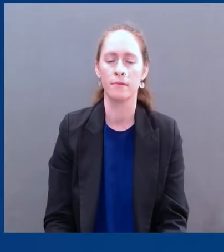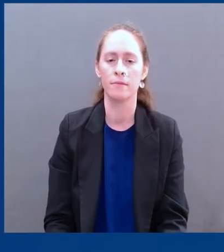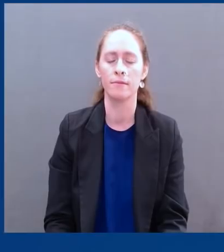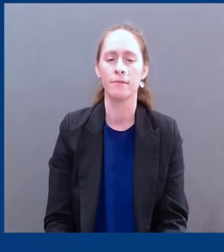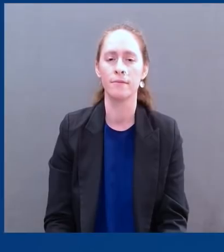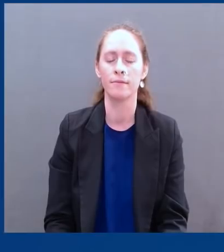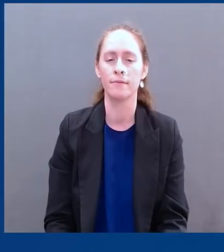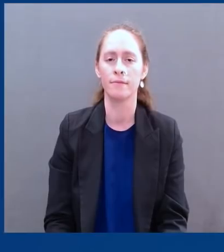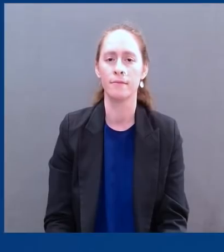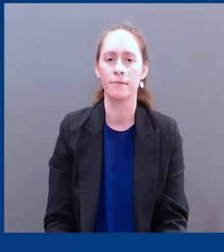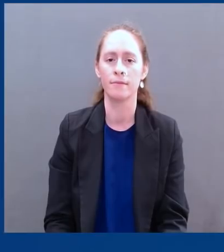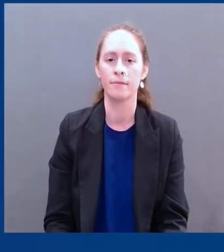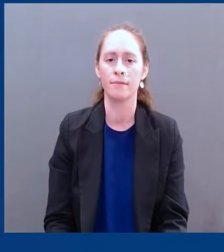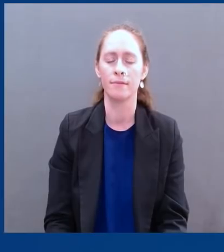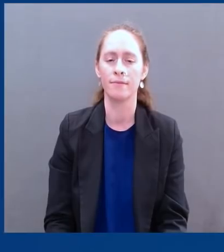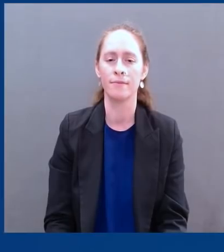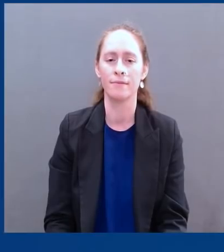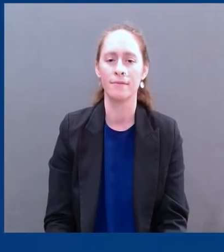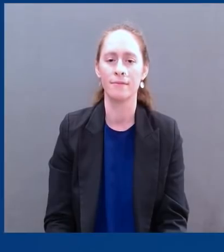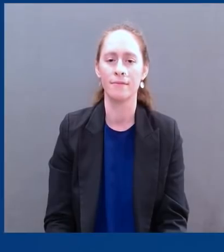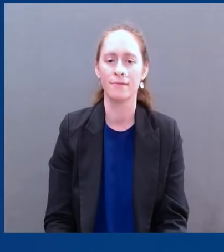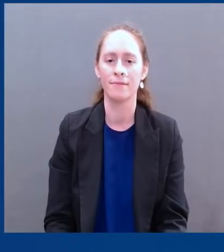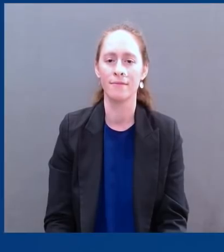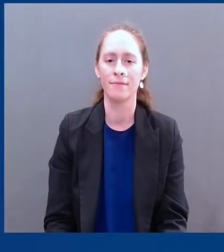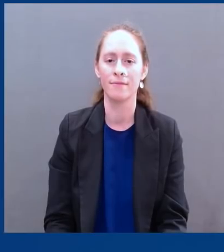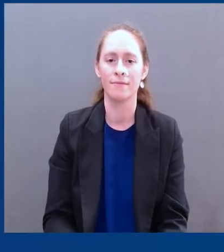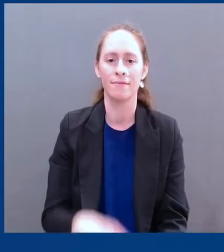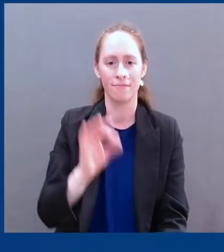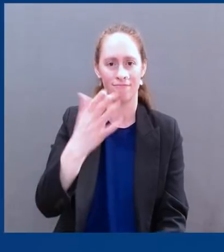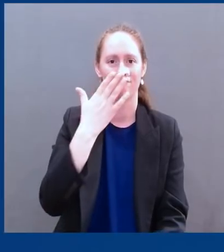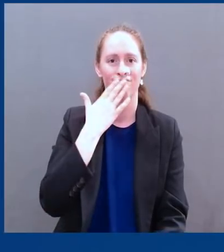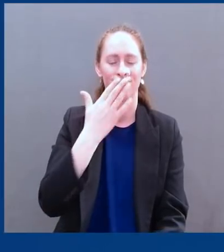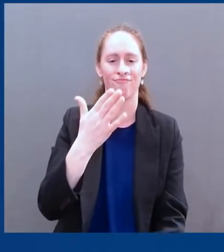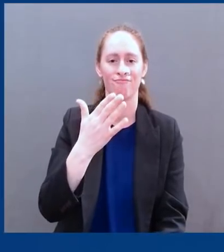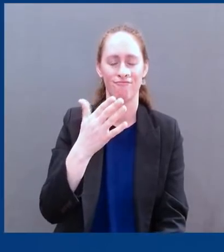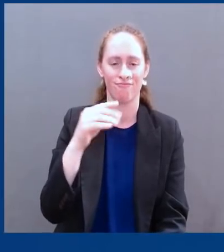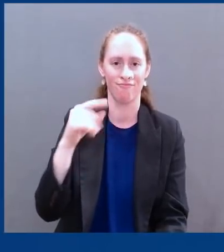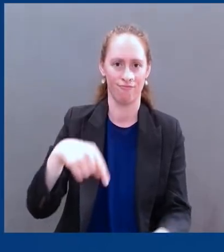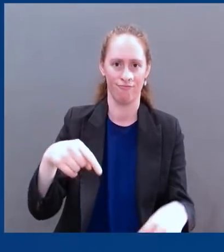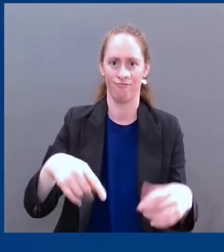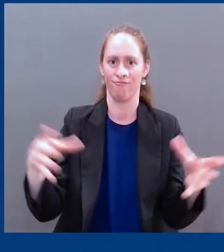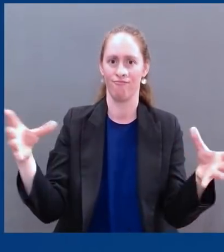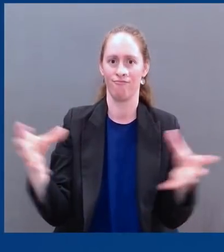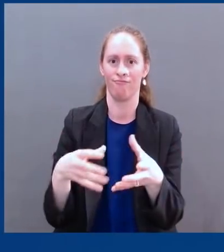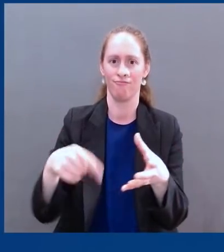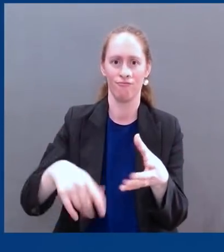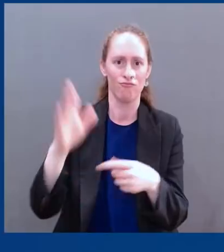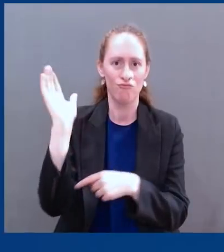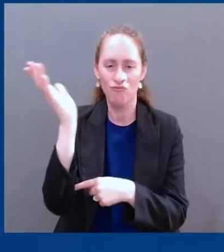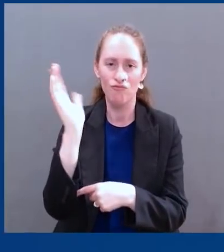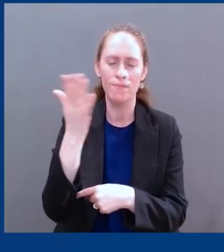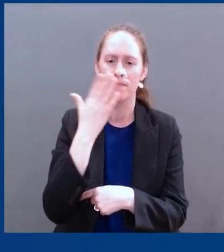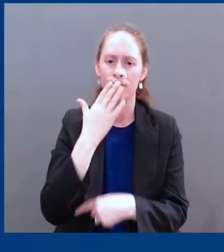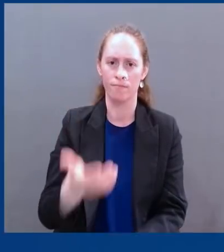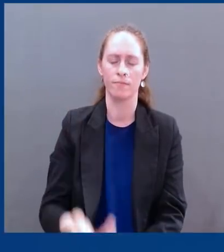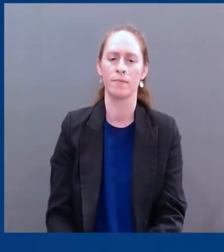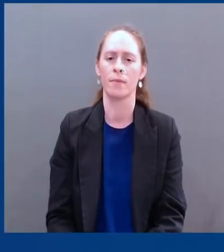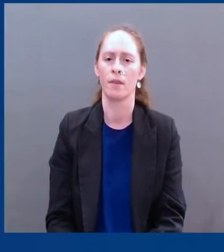The Press: Thank you for this opportunity and for doing this. I have a couple of questions. Dr. Fauci, you mentioned the fourth vaccine shot.